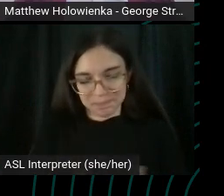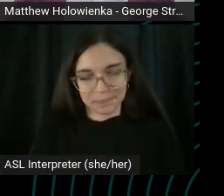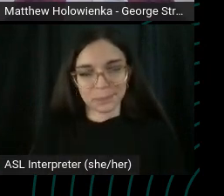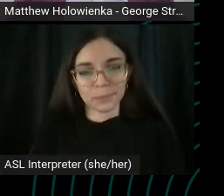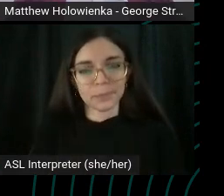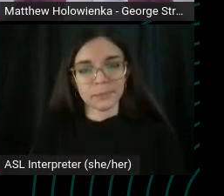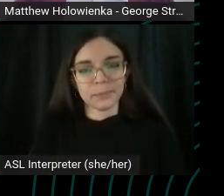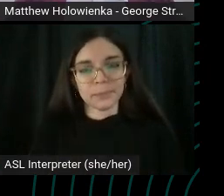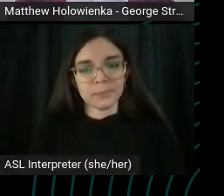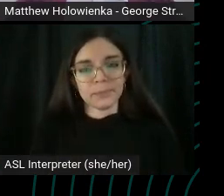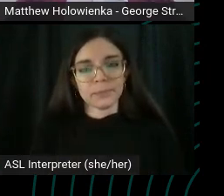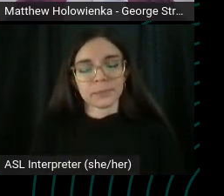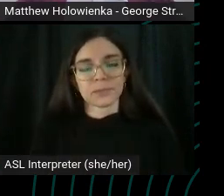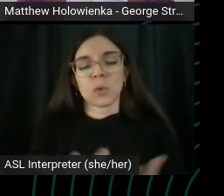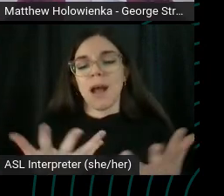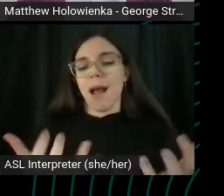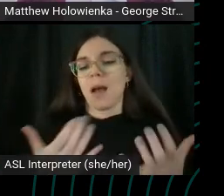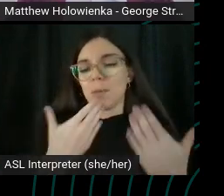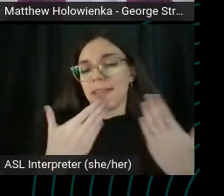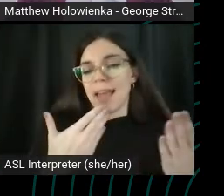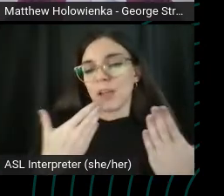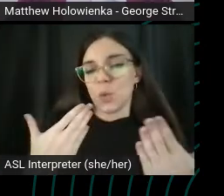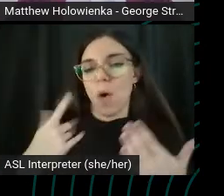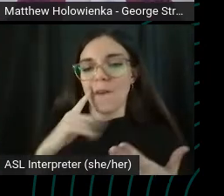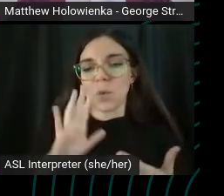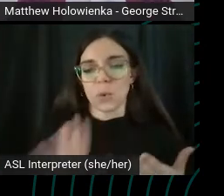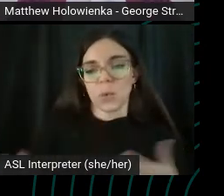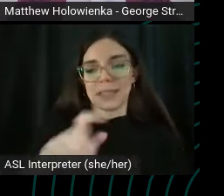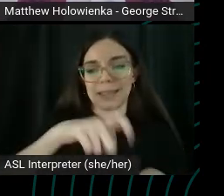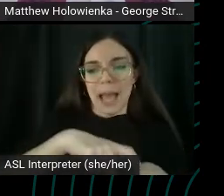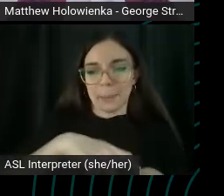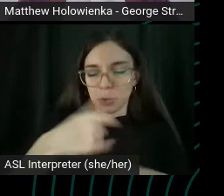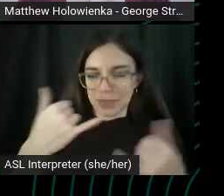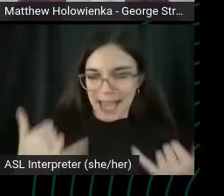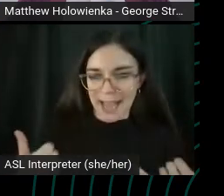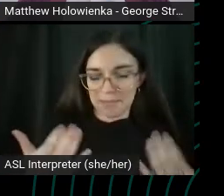So I want to thank you all very much for your time today. I was very happy to share this case study with you.